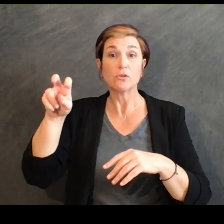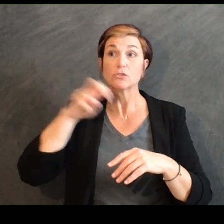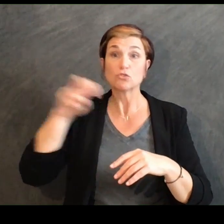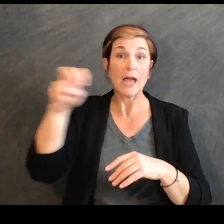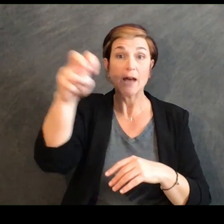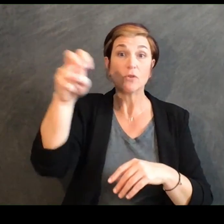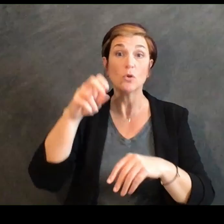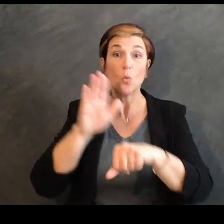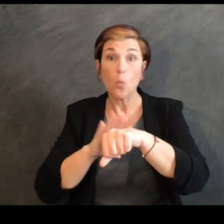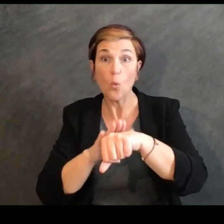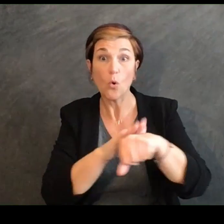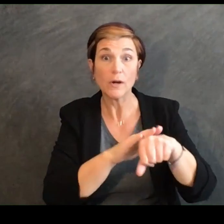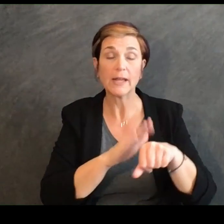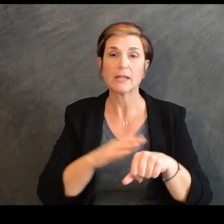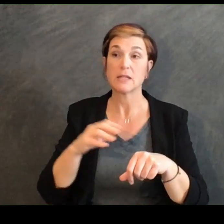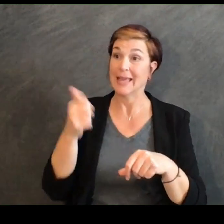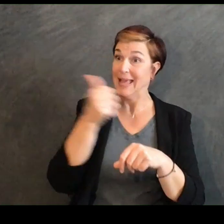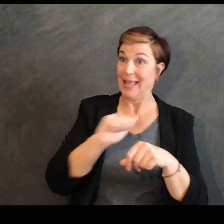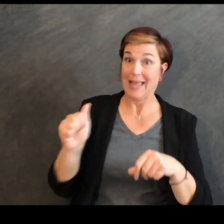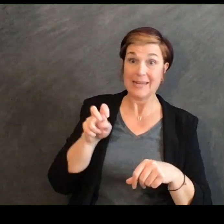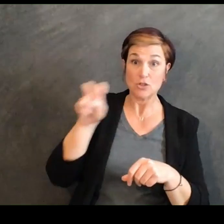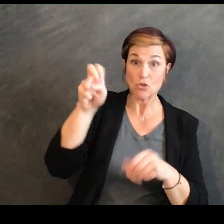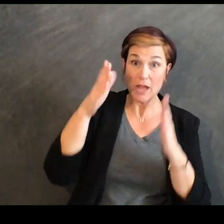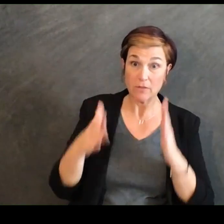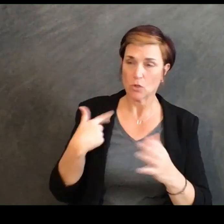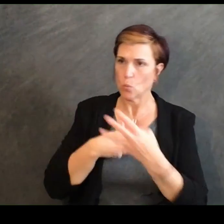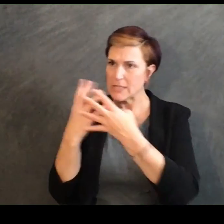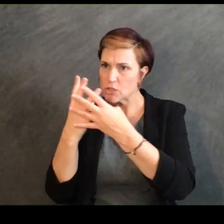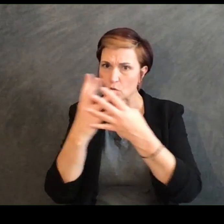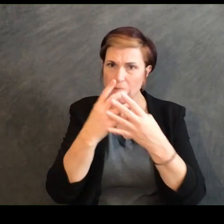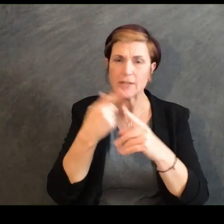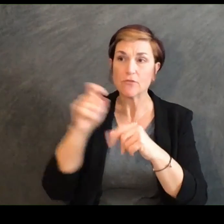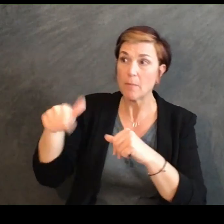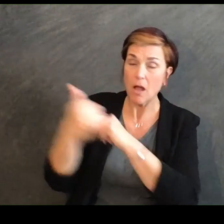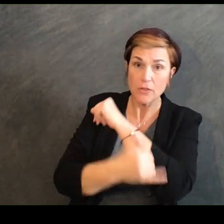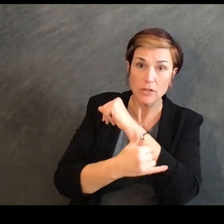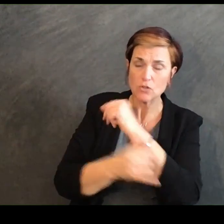travelers from all airports in both of those countries and on the unanimous